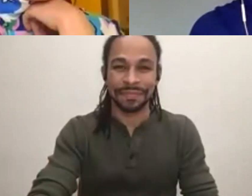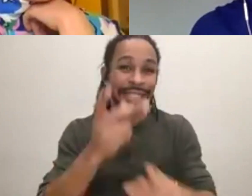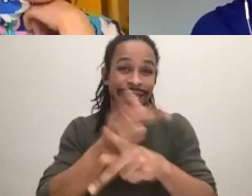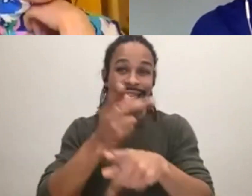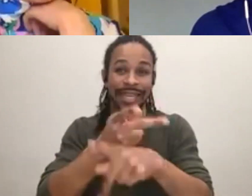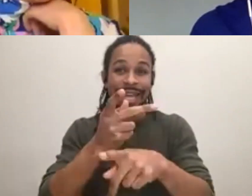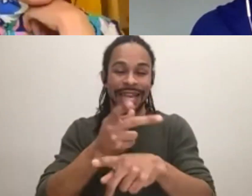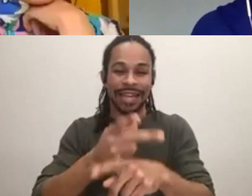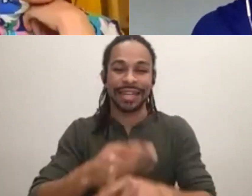you take care. Bye!